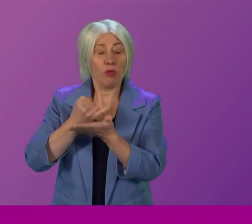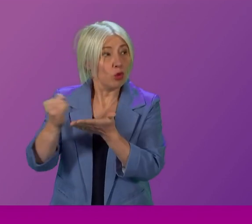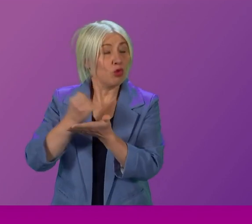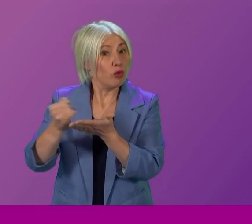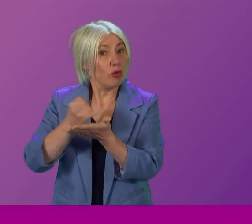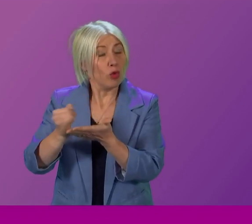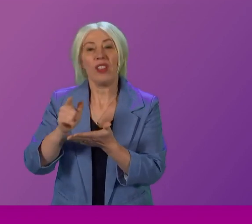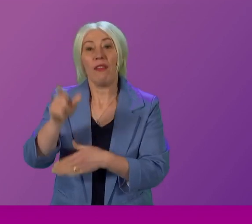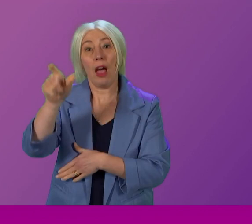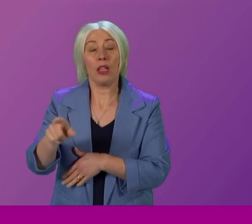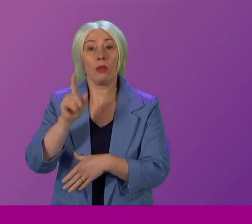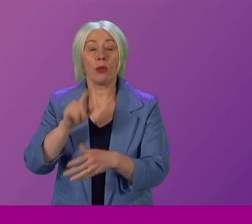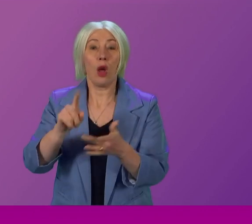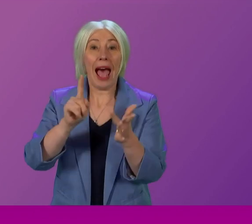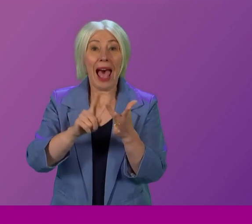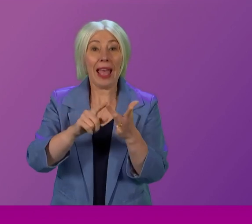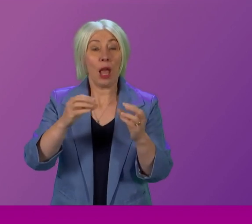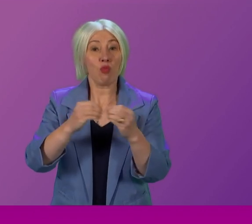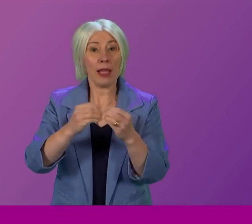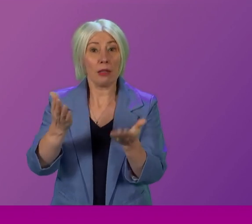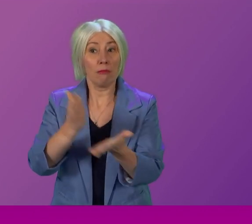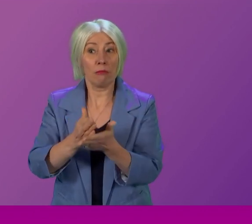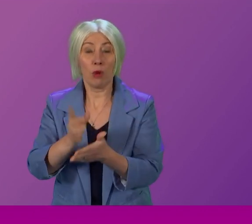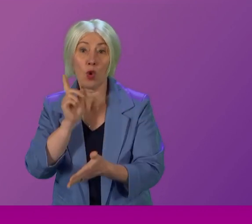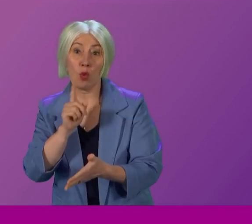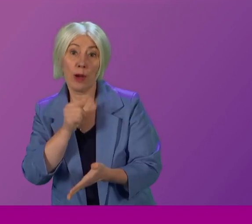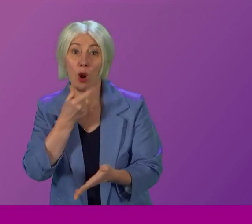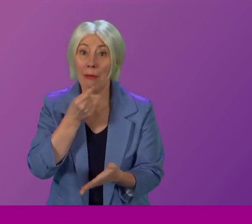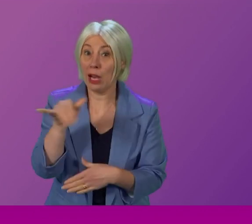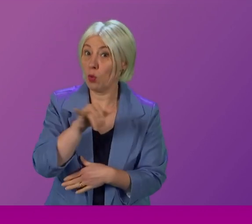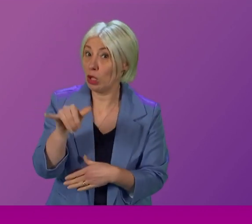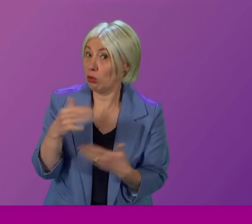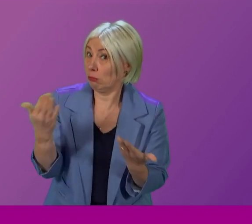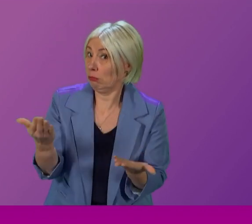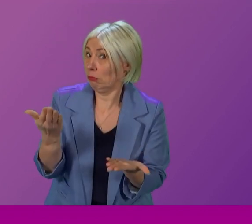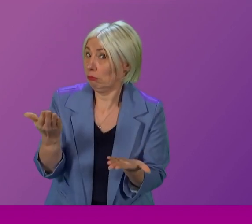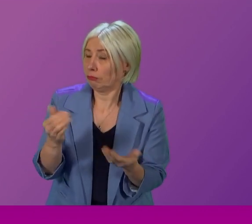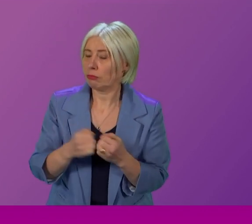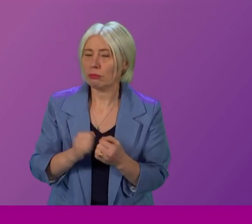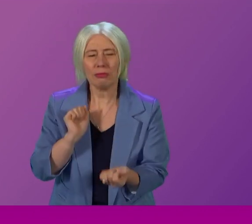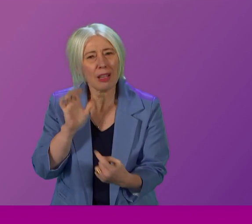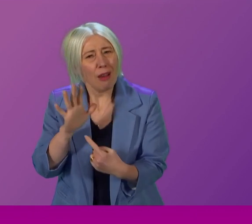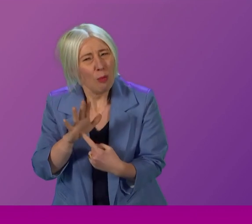Isla Bryson is a man or a woman. That is important, because it affects how public